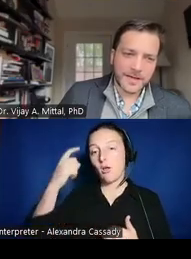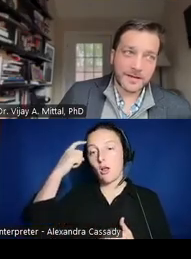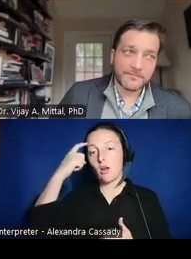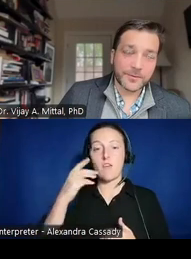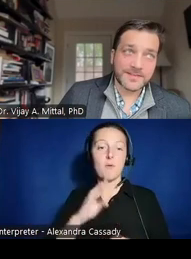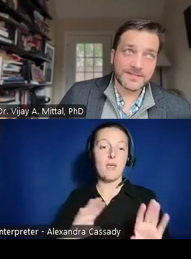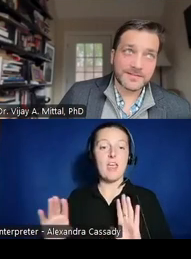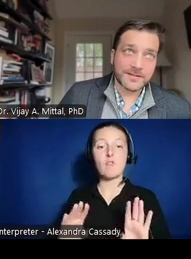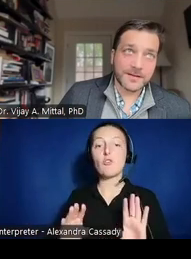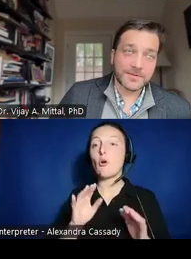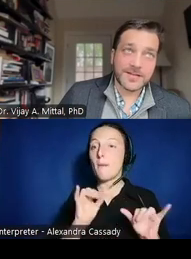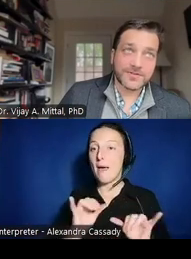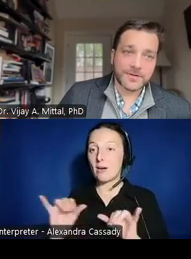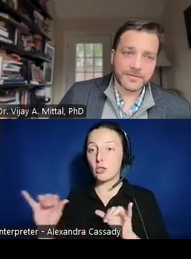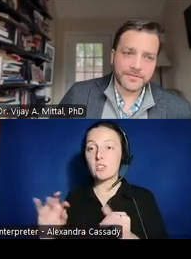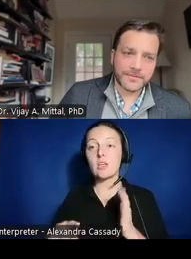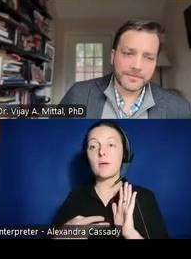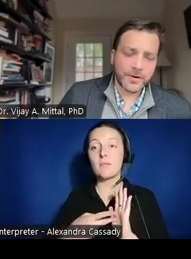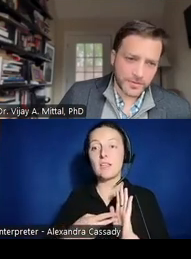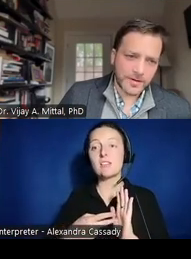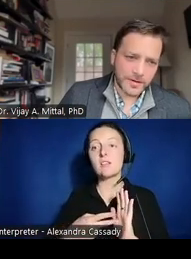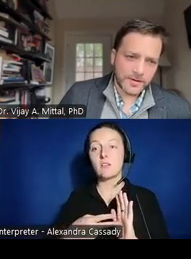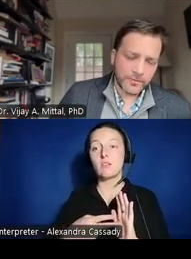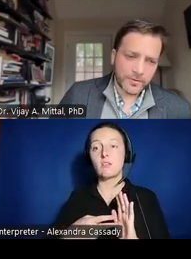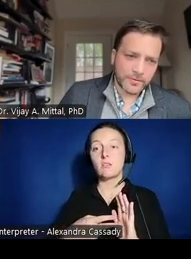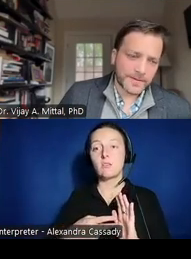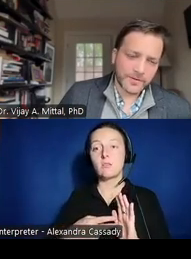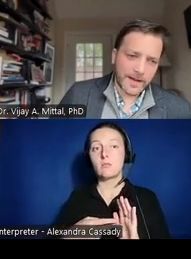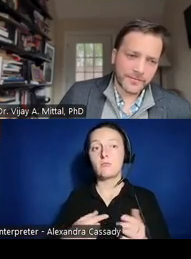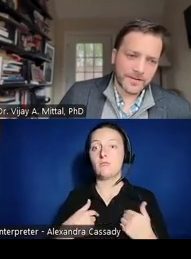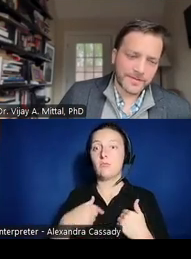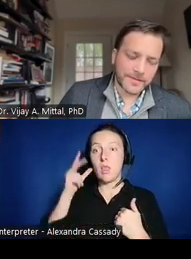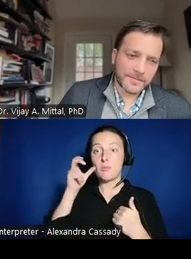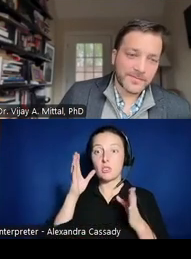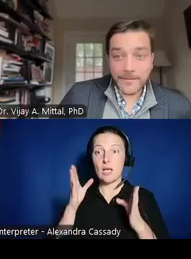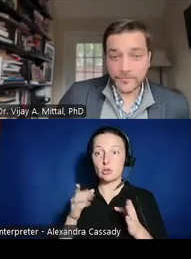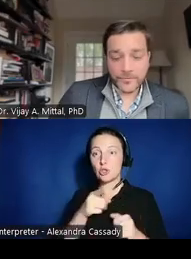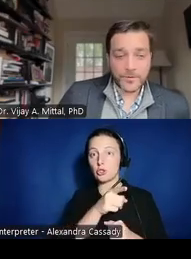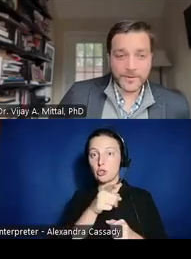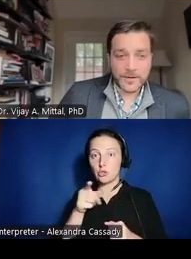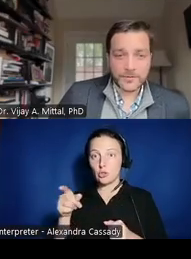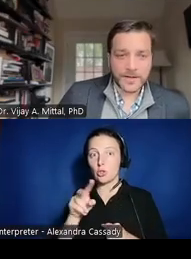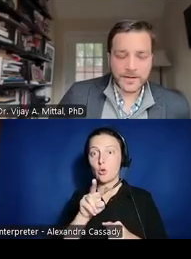it influences the perception of the partner or or people around them and and that from what we know